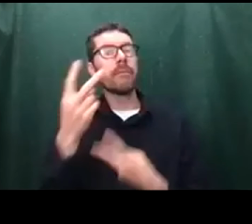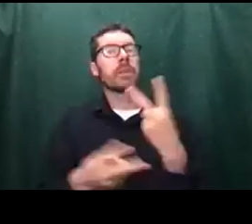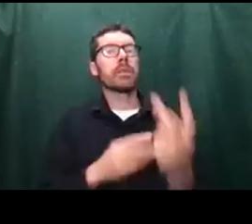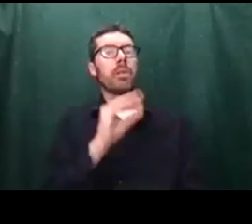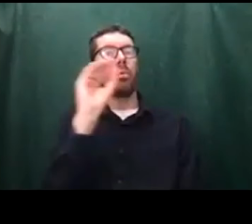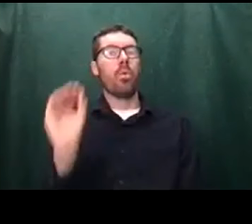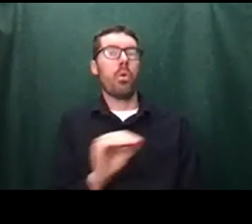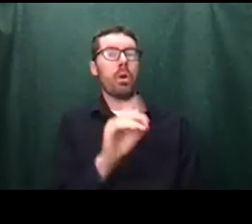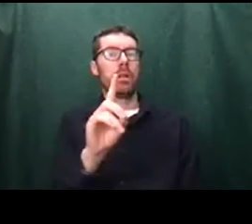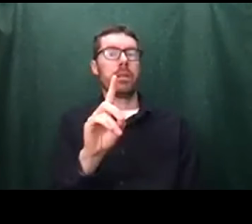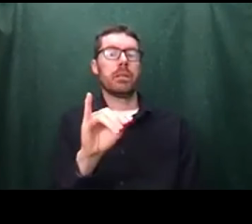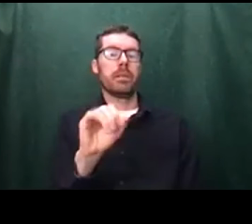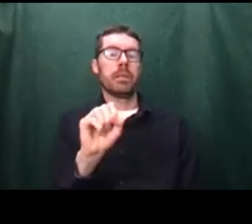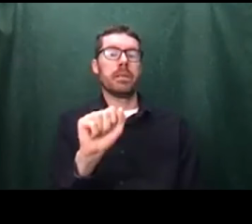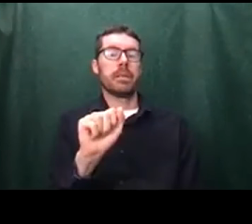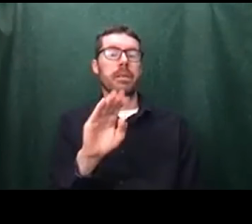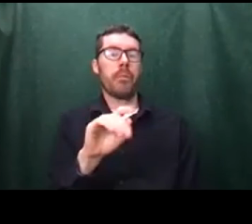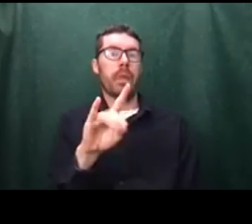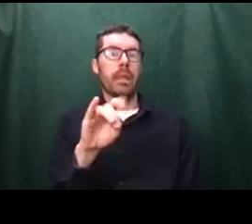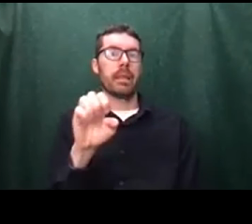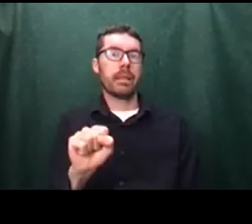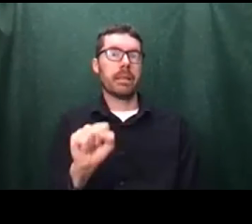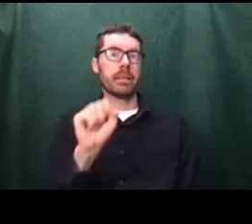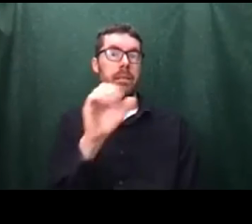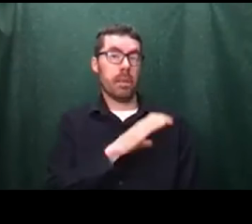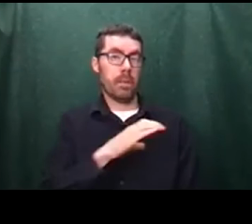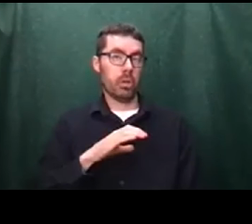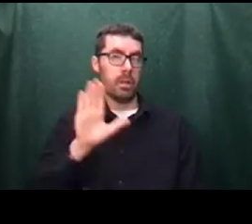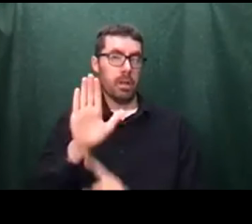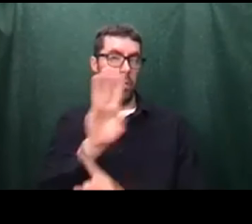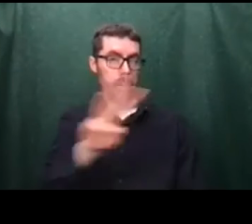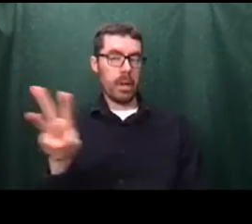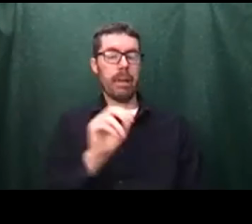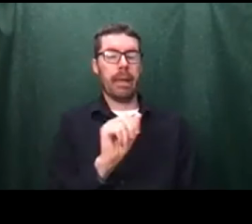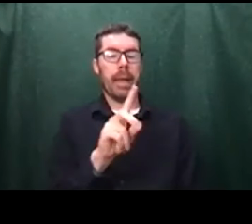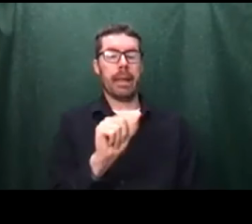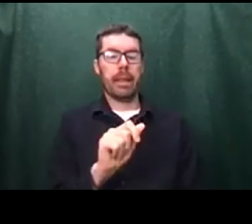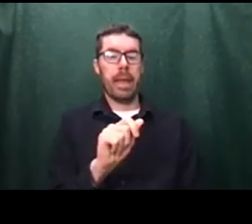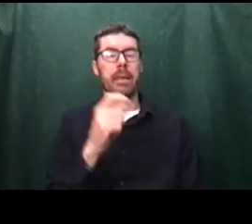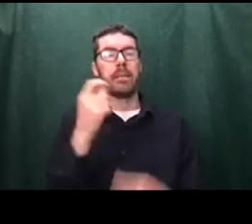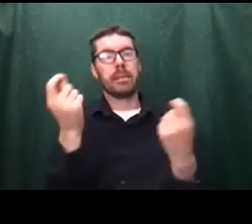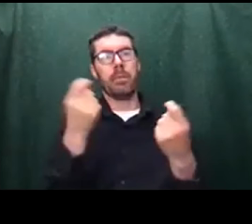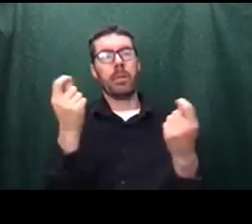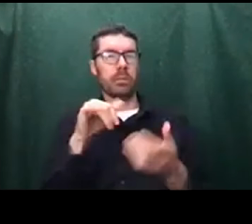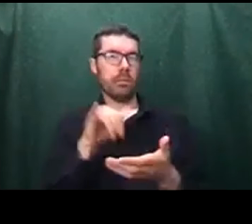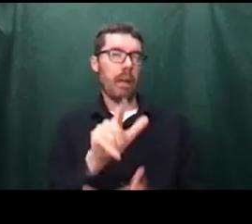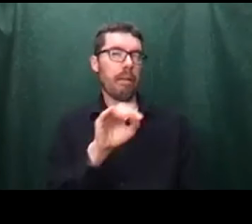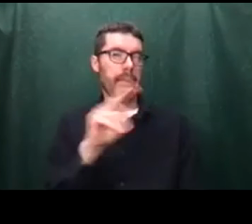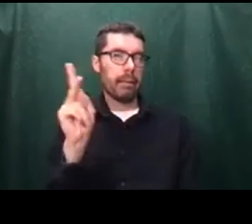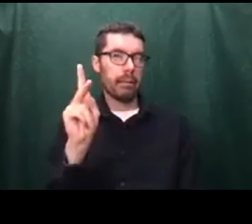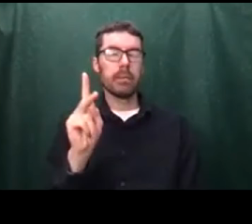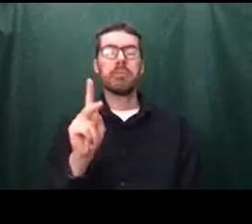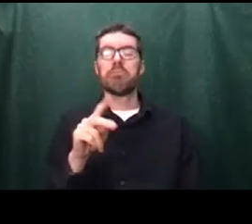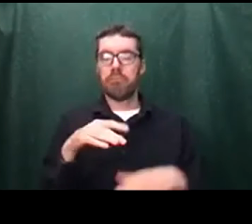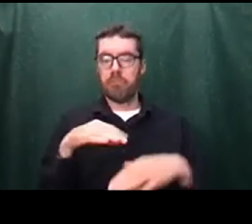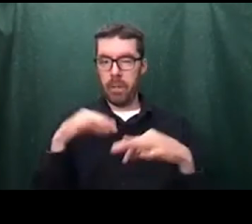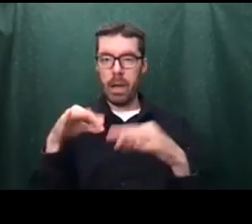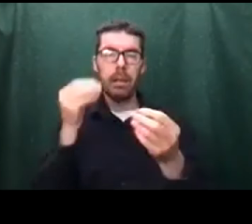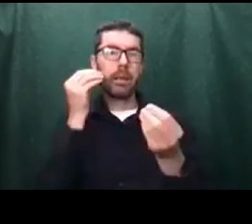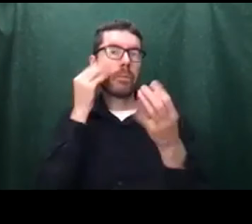Commission website and use the link ADA Celebration. You'll find information about, uh, past and